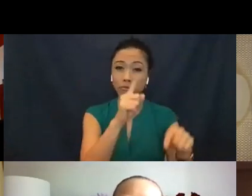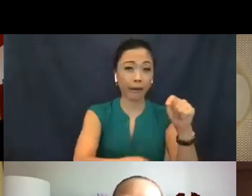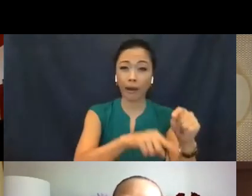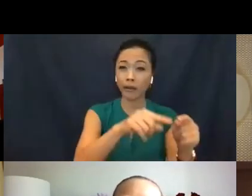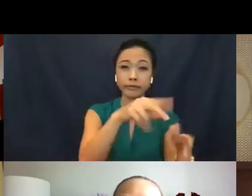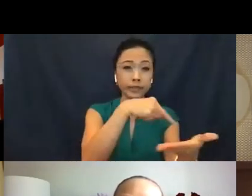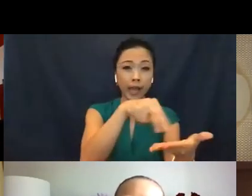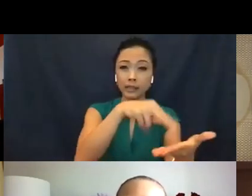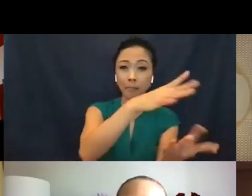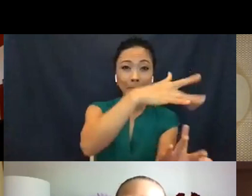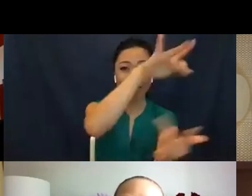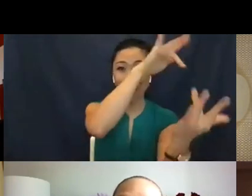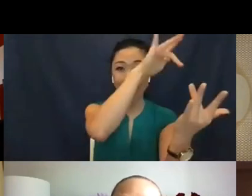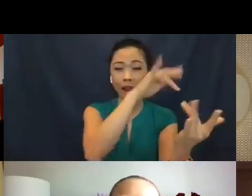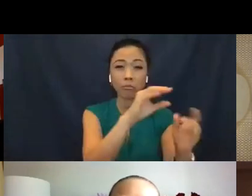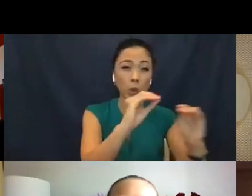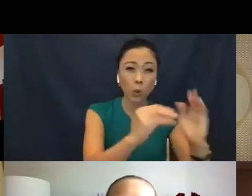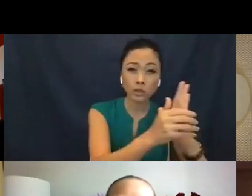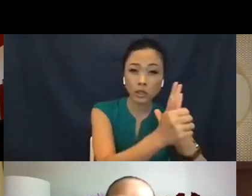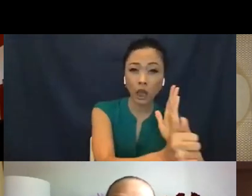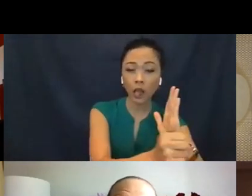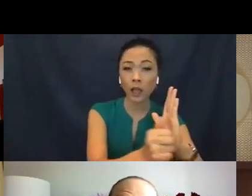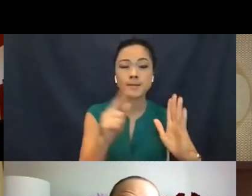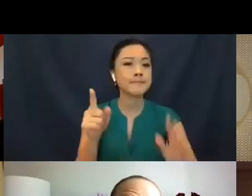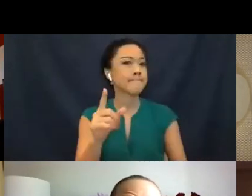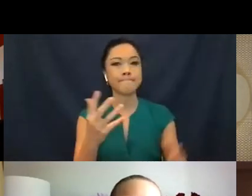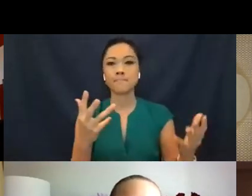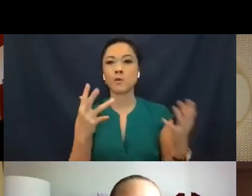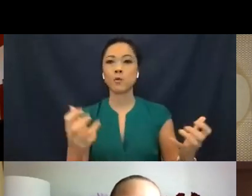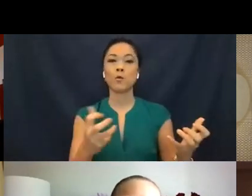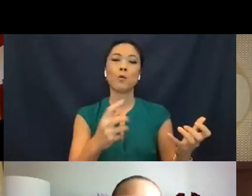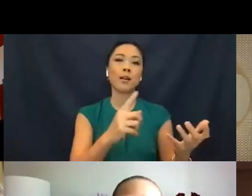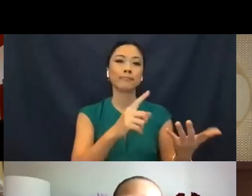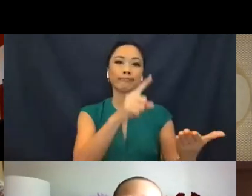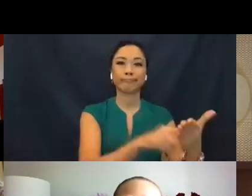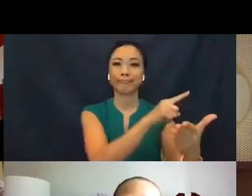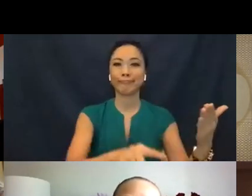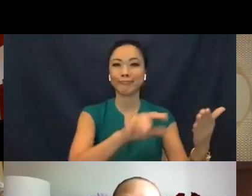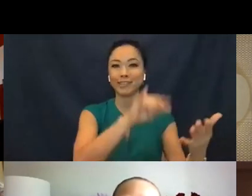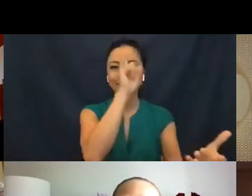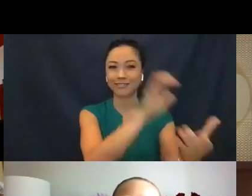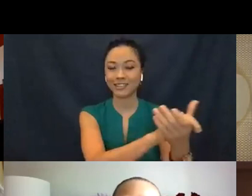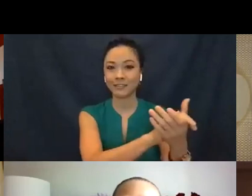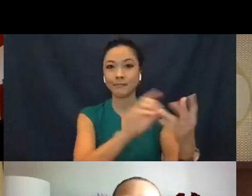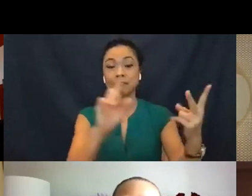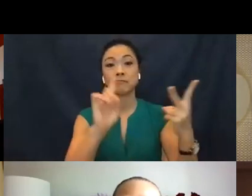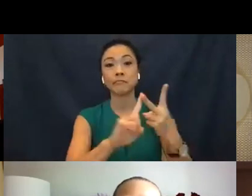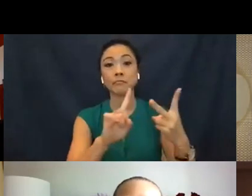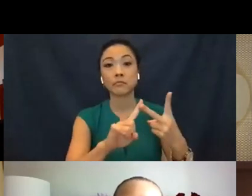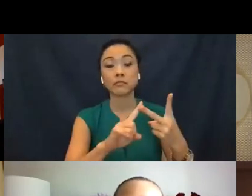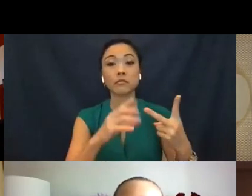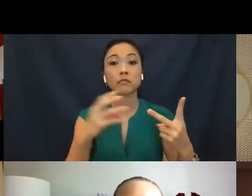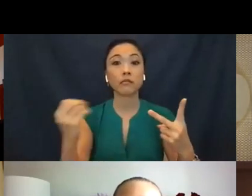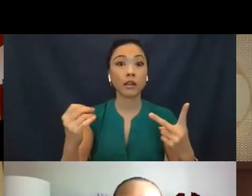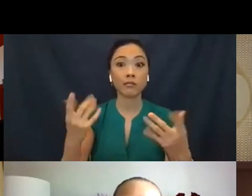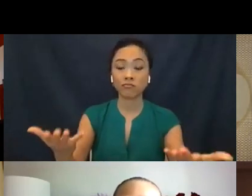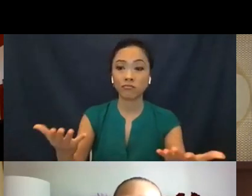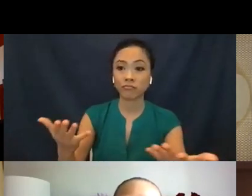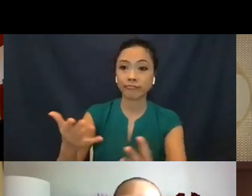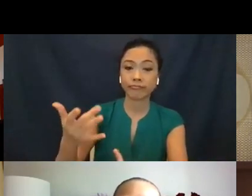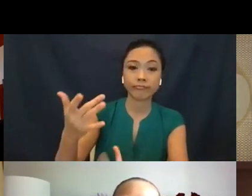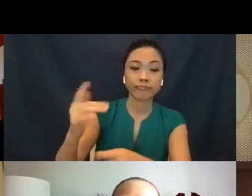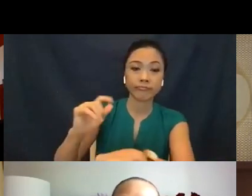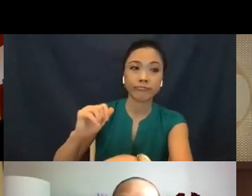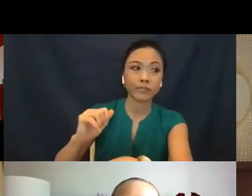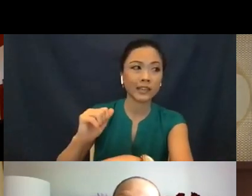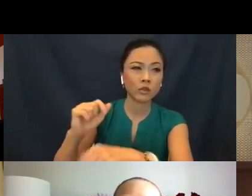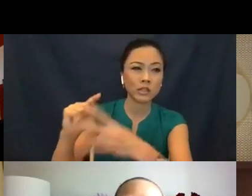of setting forth the belief that ballet belongs to everyone. This is an institution that has been rooted